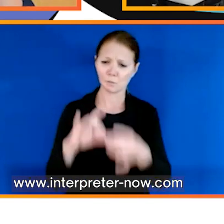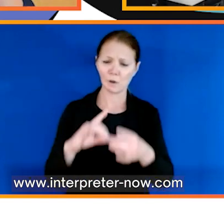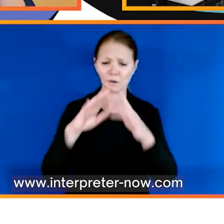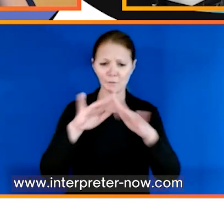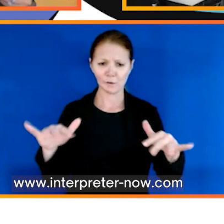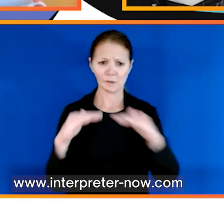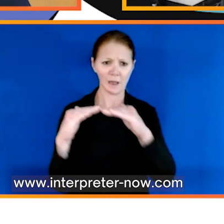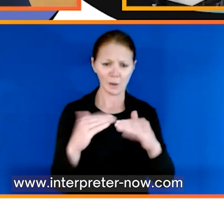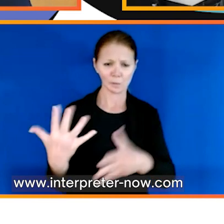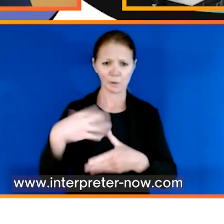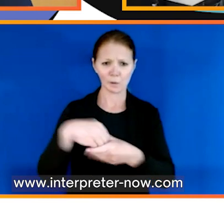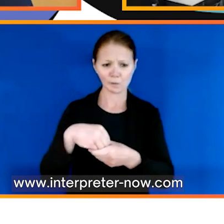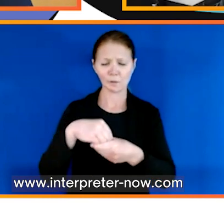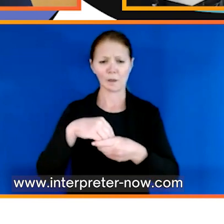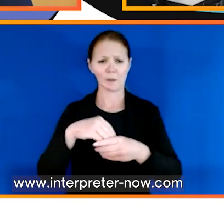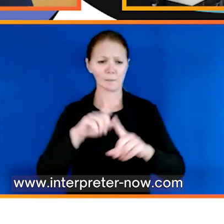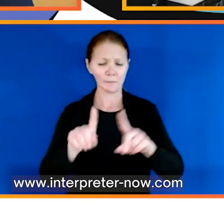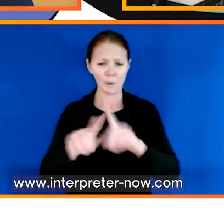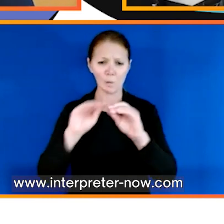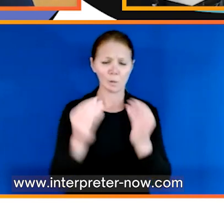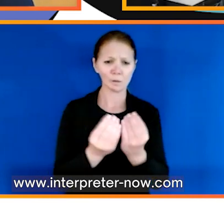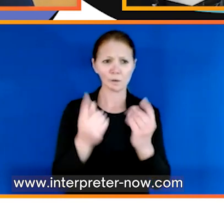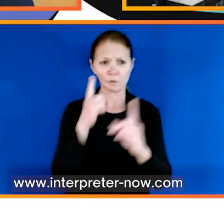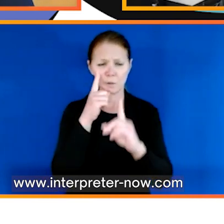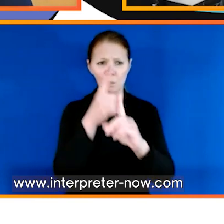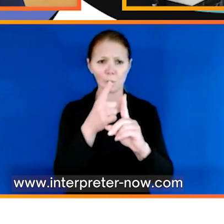Diversity, Equity, and Inclusion, belonging, in the organization.